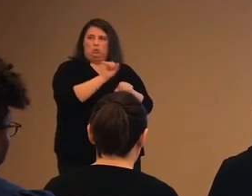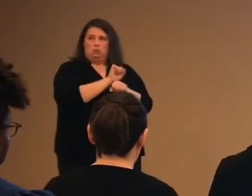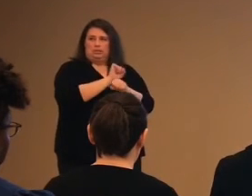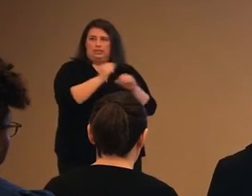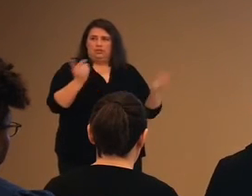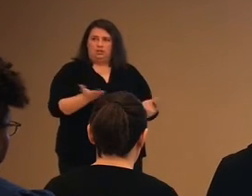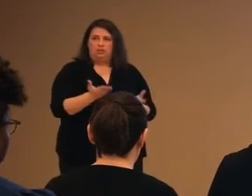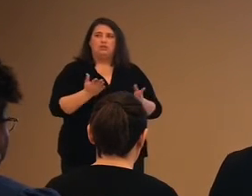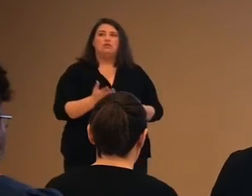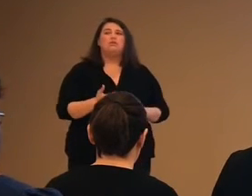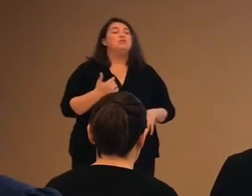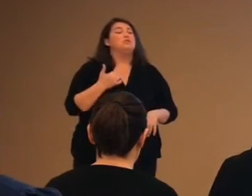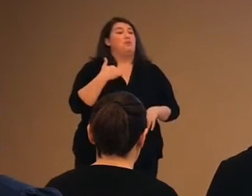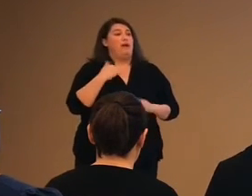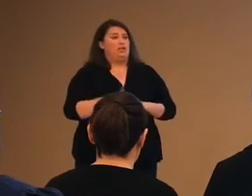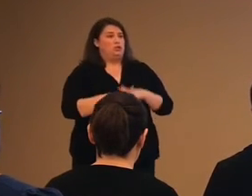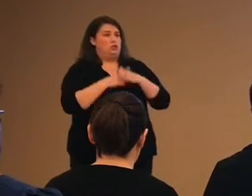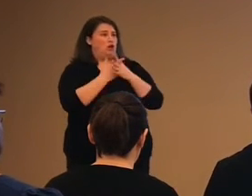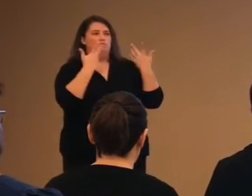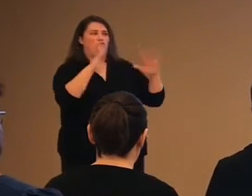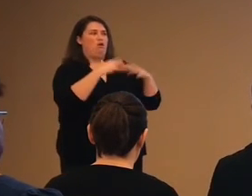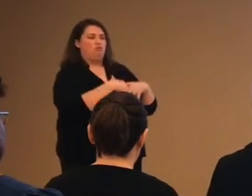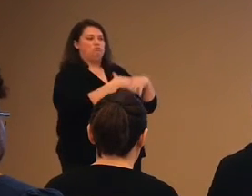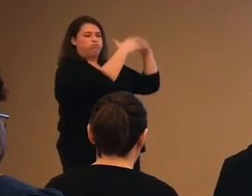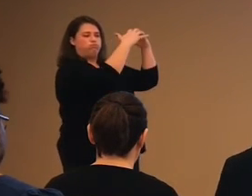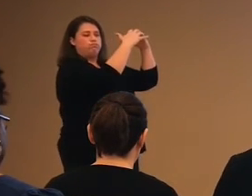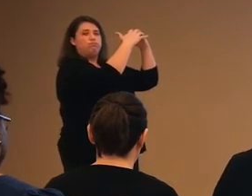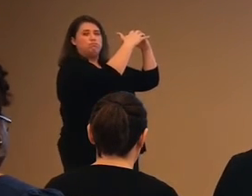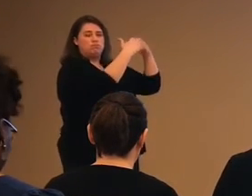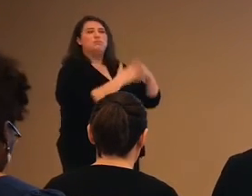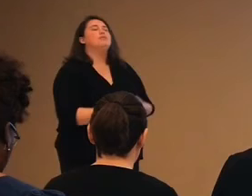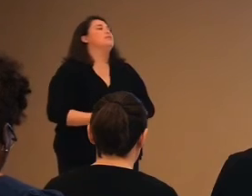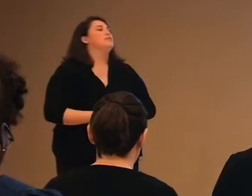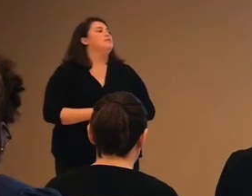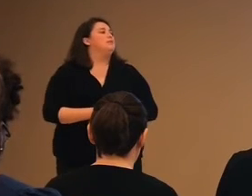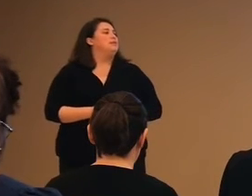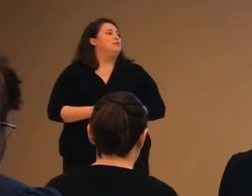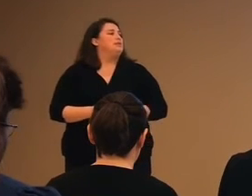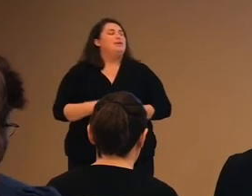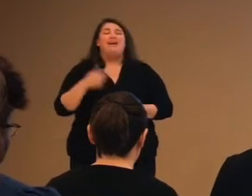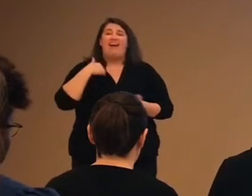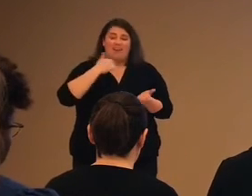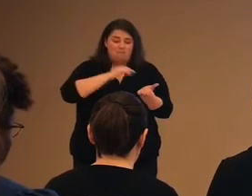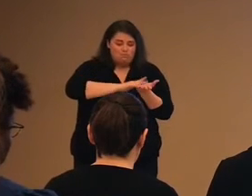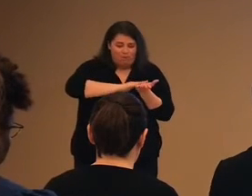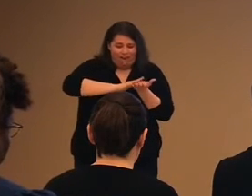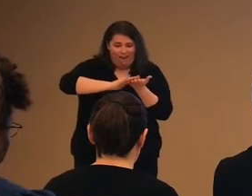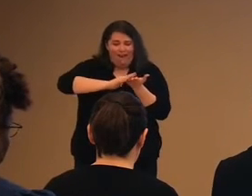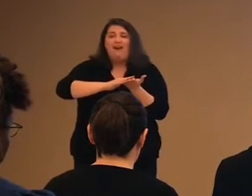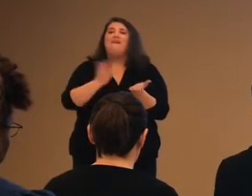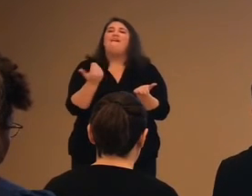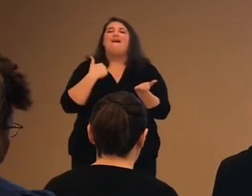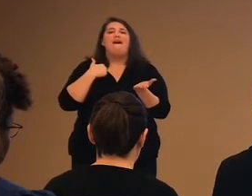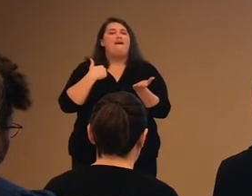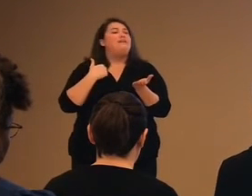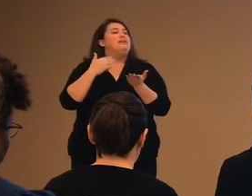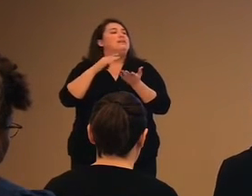Actually started here as already up. It was it had Braille in it it had some audio in it and